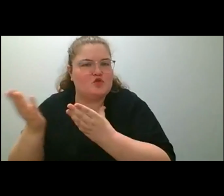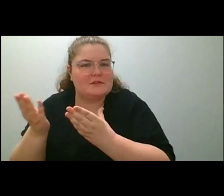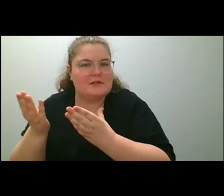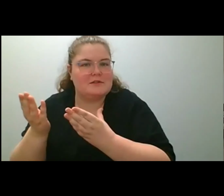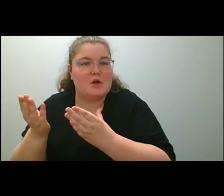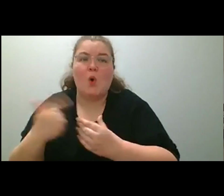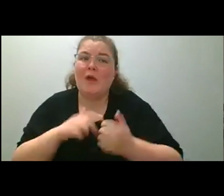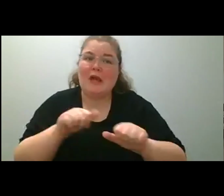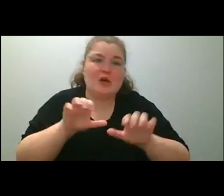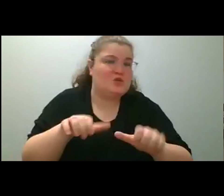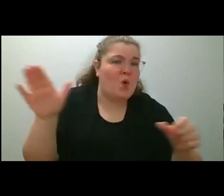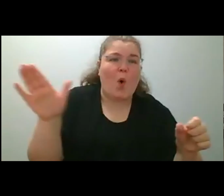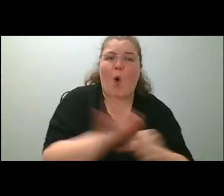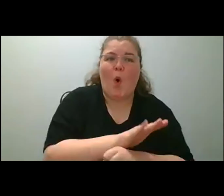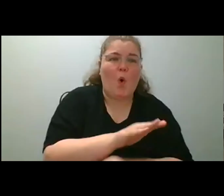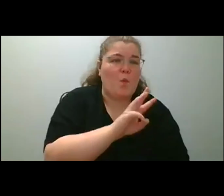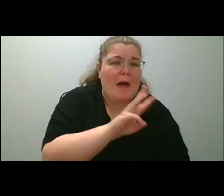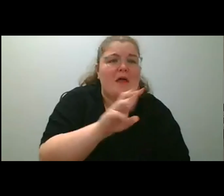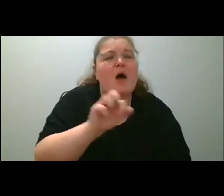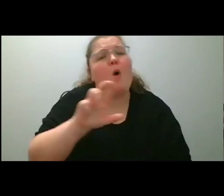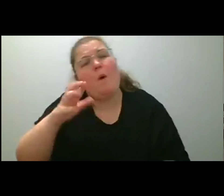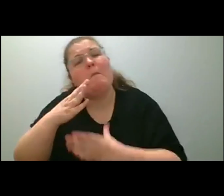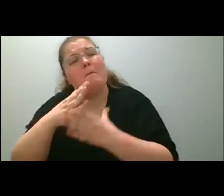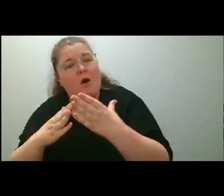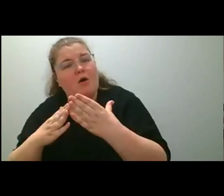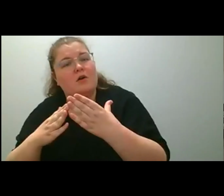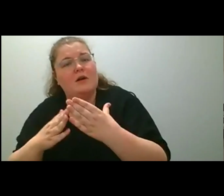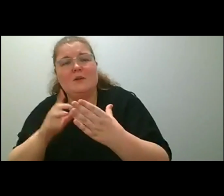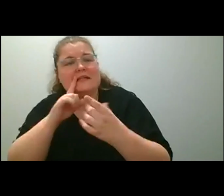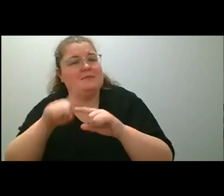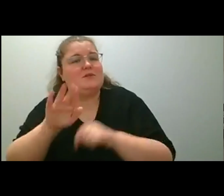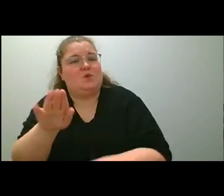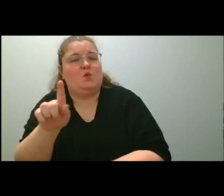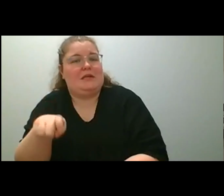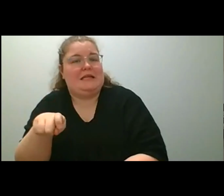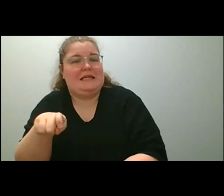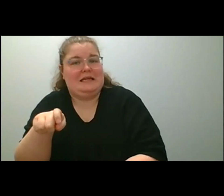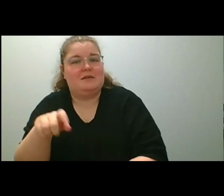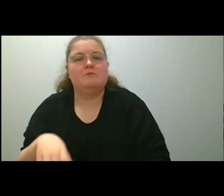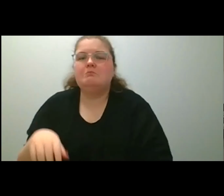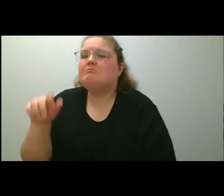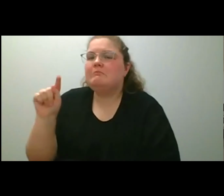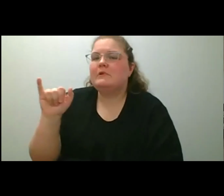and handle the whole process of placing it in there. But we, and Tiffany has been so helpful